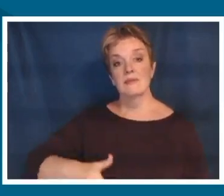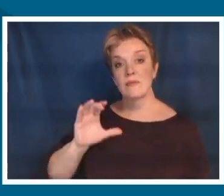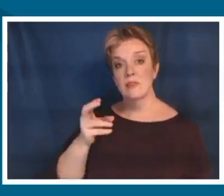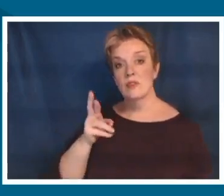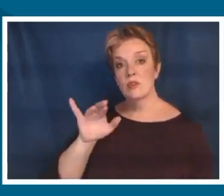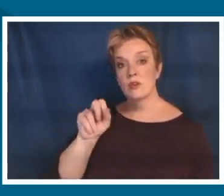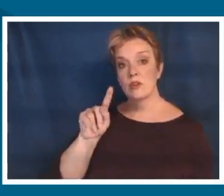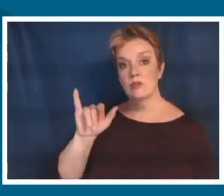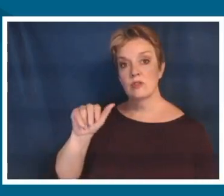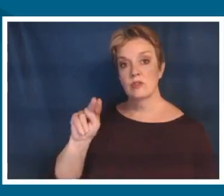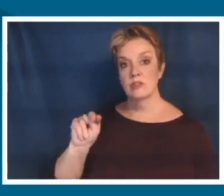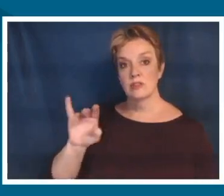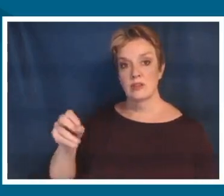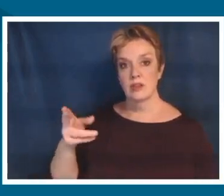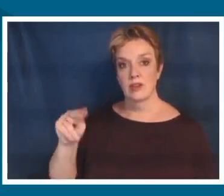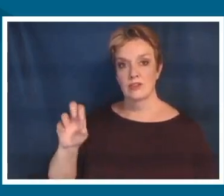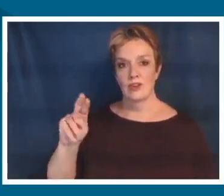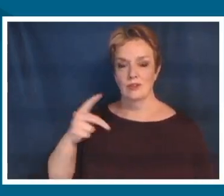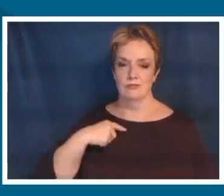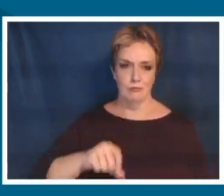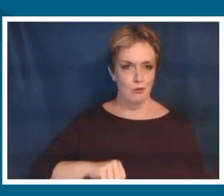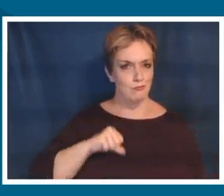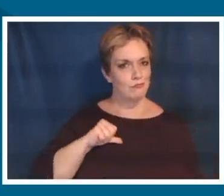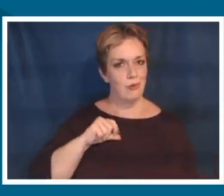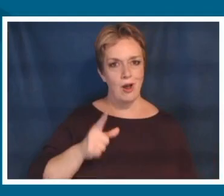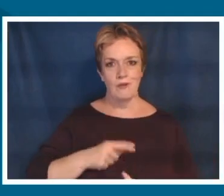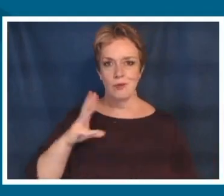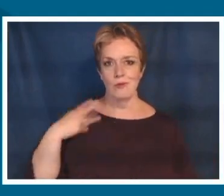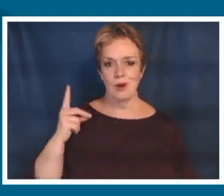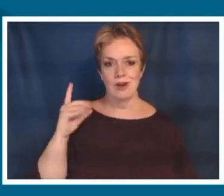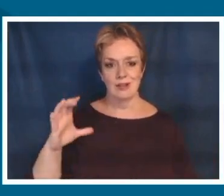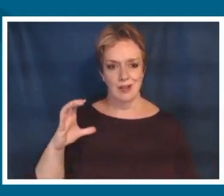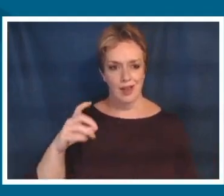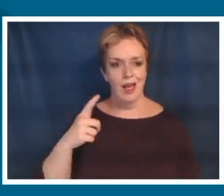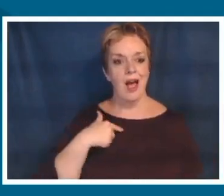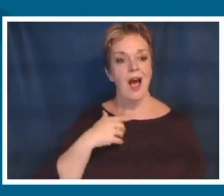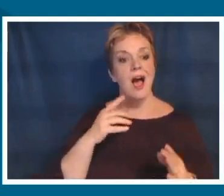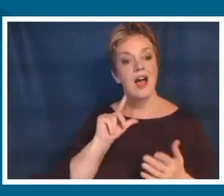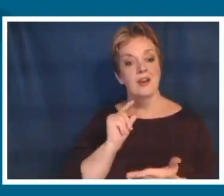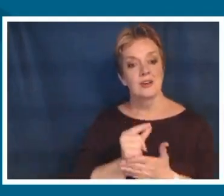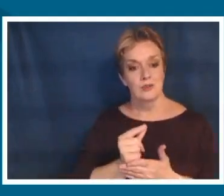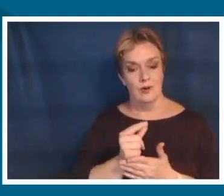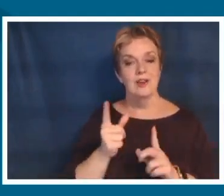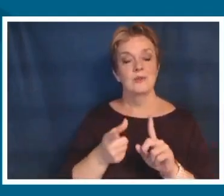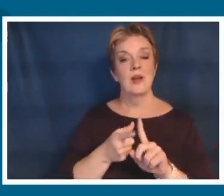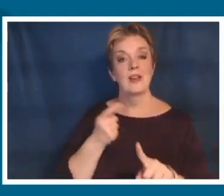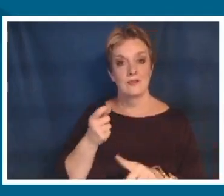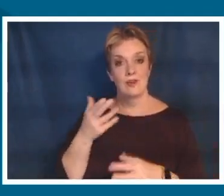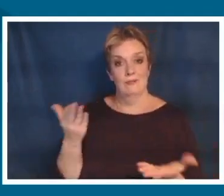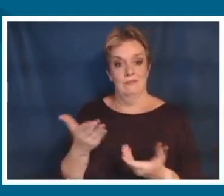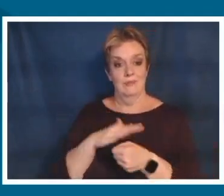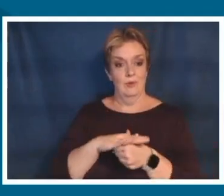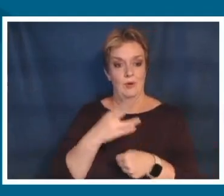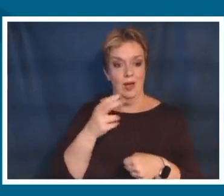proud washingtonian a graduate of ron brown college preparatory high school and a freshman finance major at the